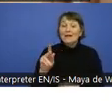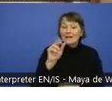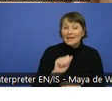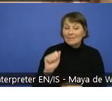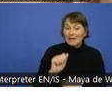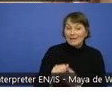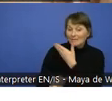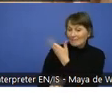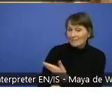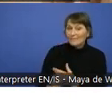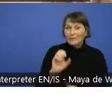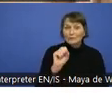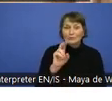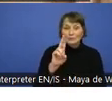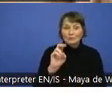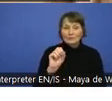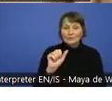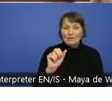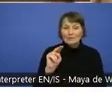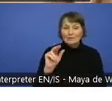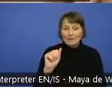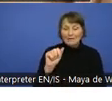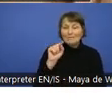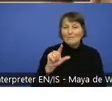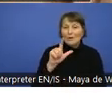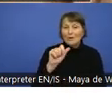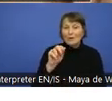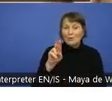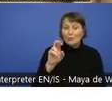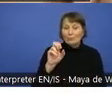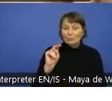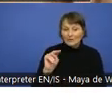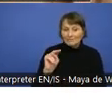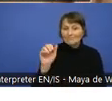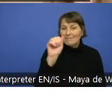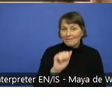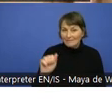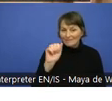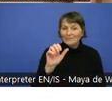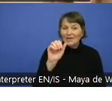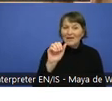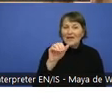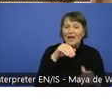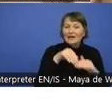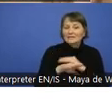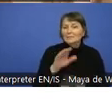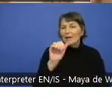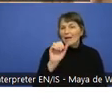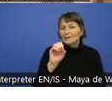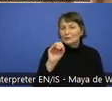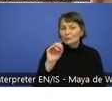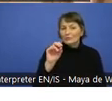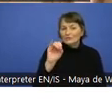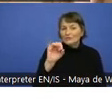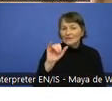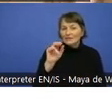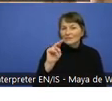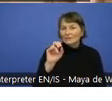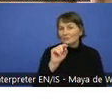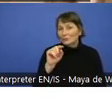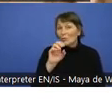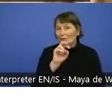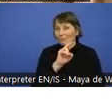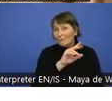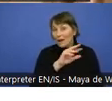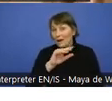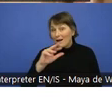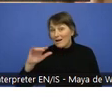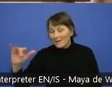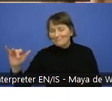So accessibilityassociation.org.